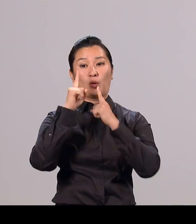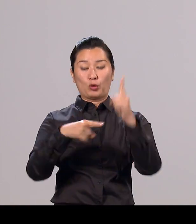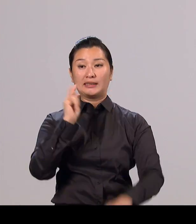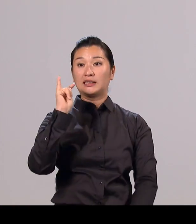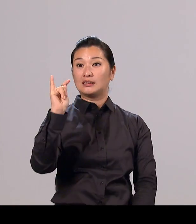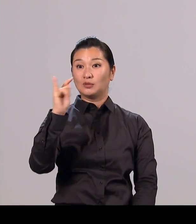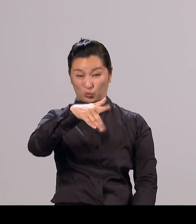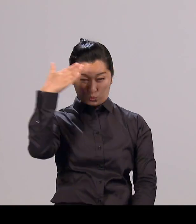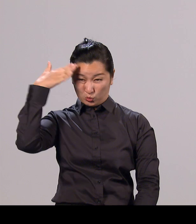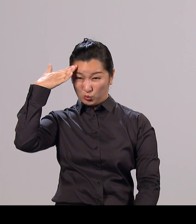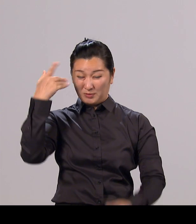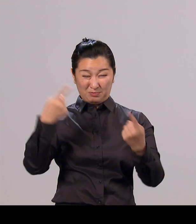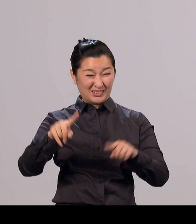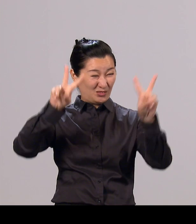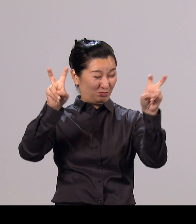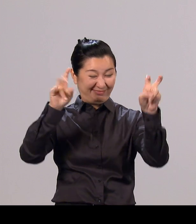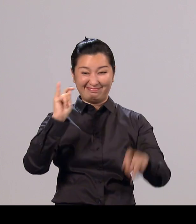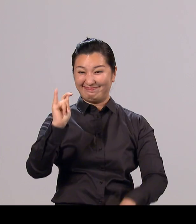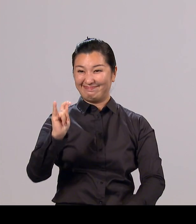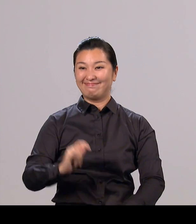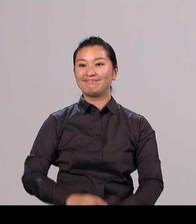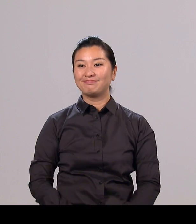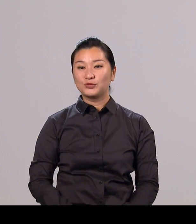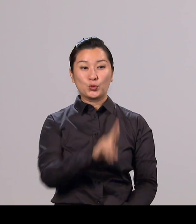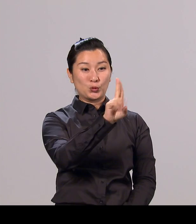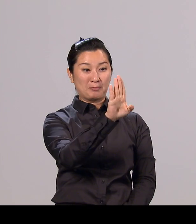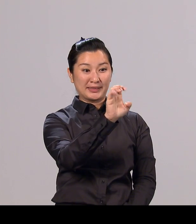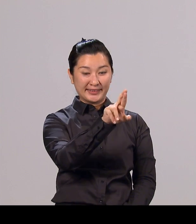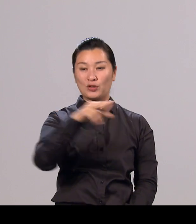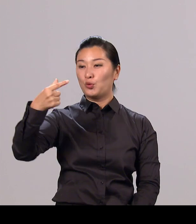Uber and Grab, these are private car hire services.